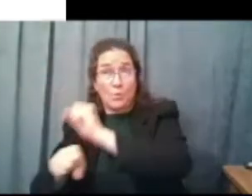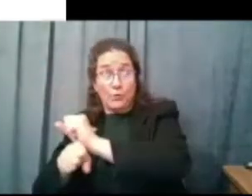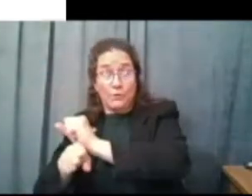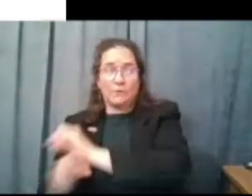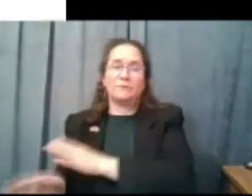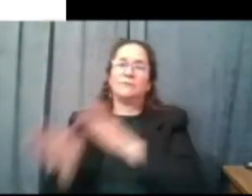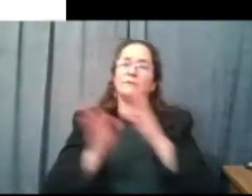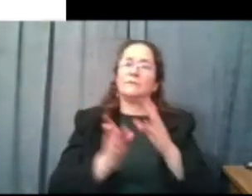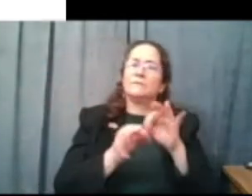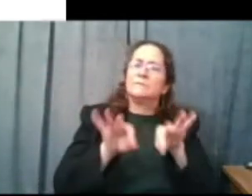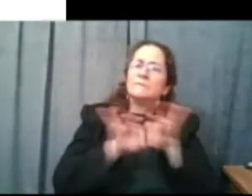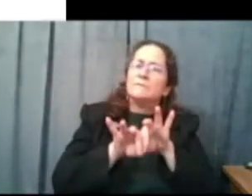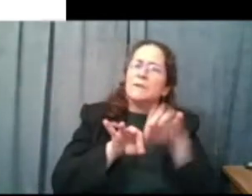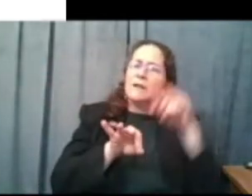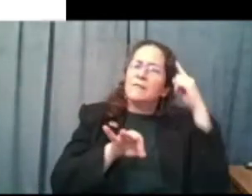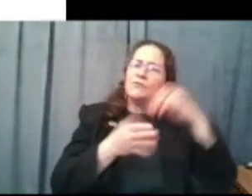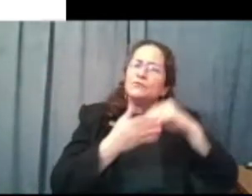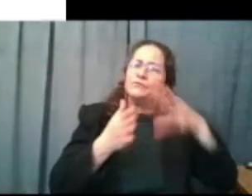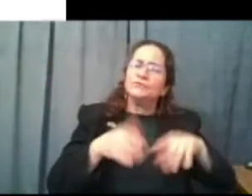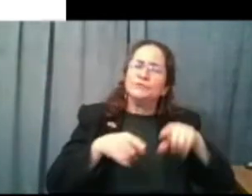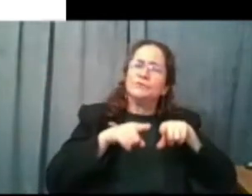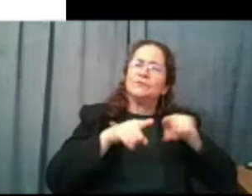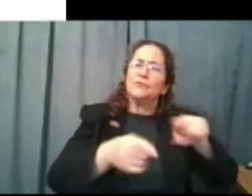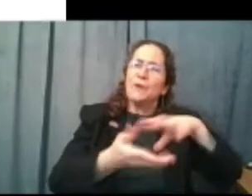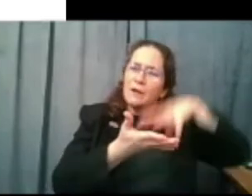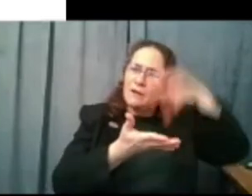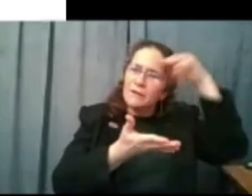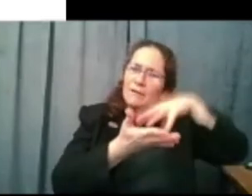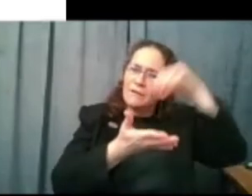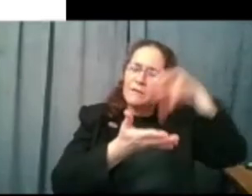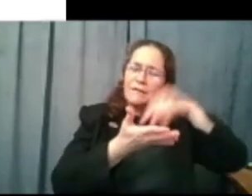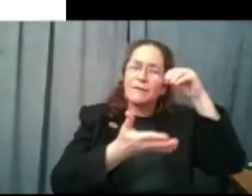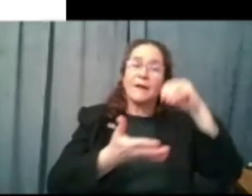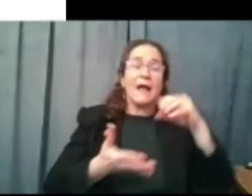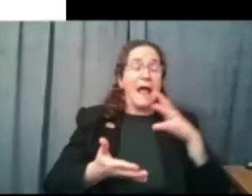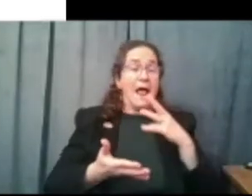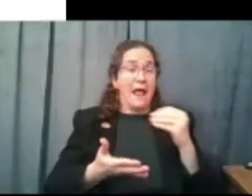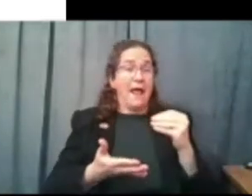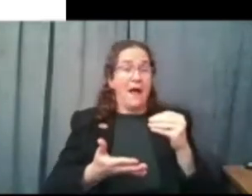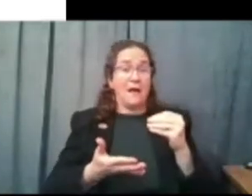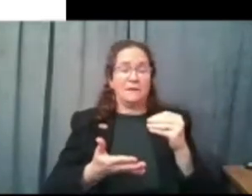and their educational learning and being able to prioritize